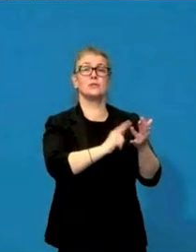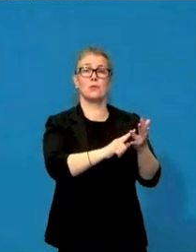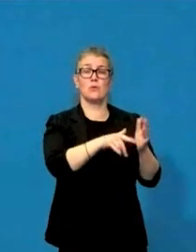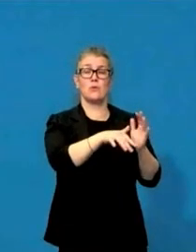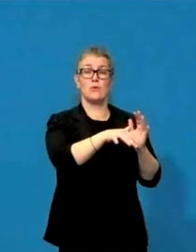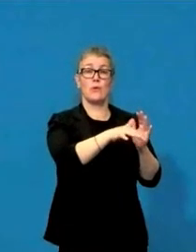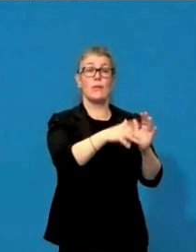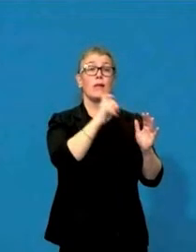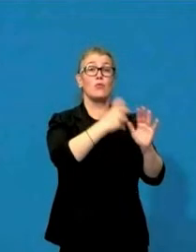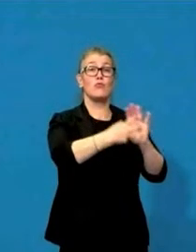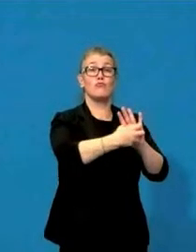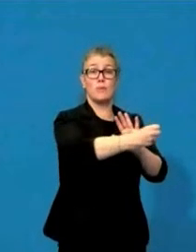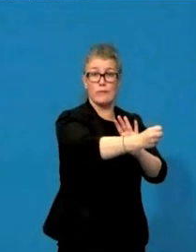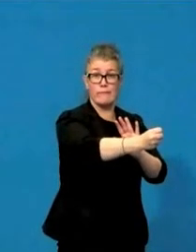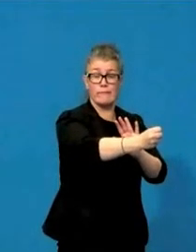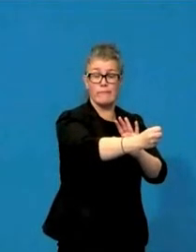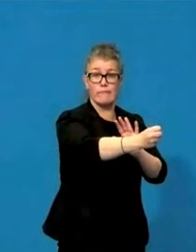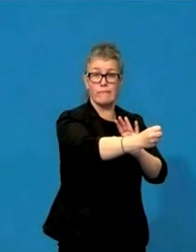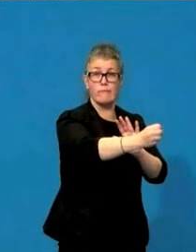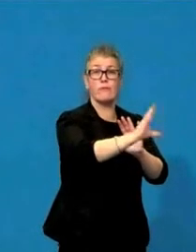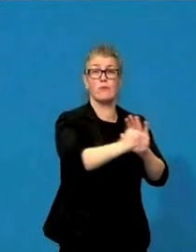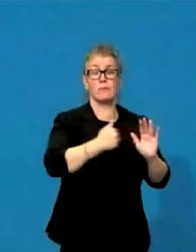Tristan from my sister and placed him in care.